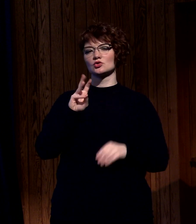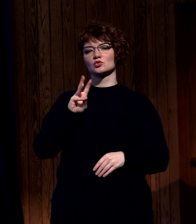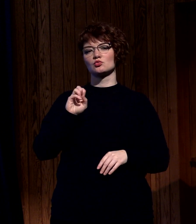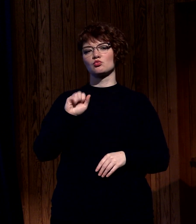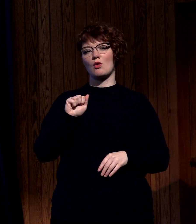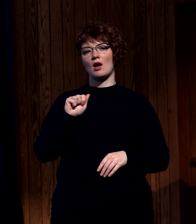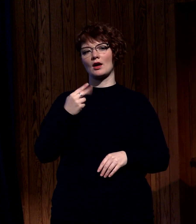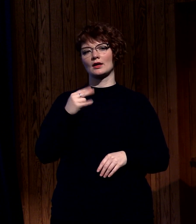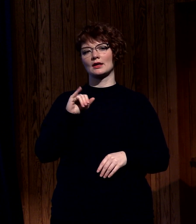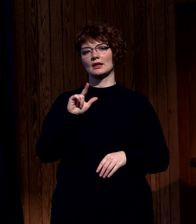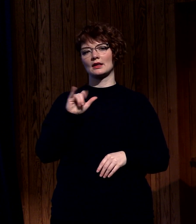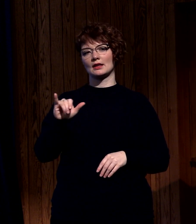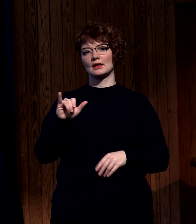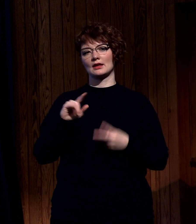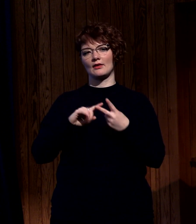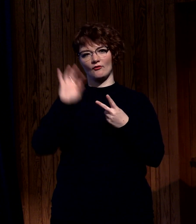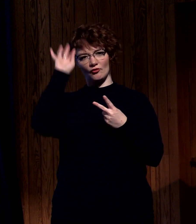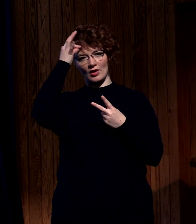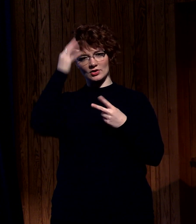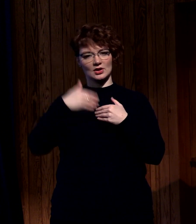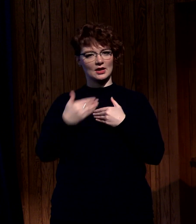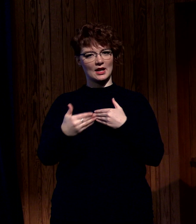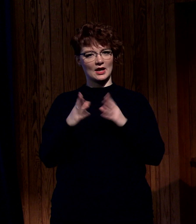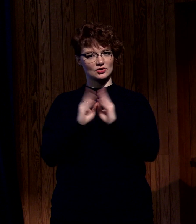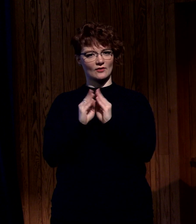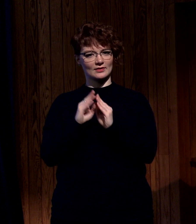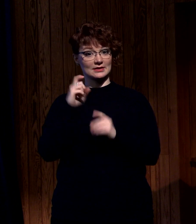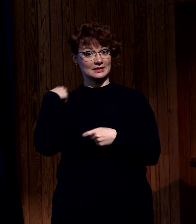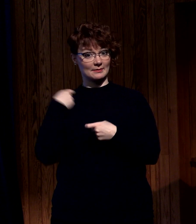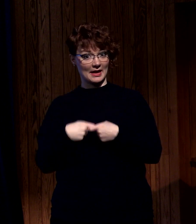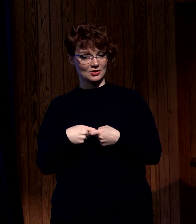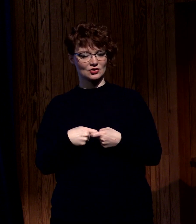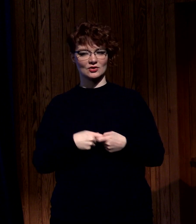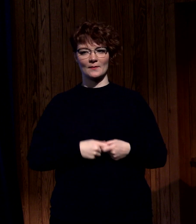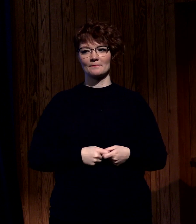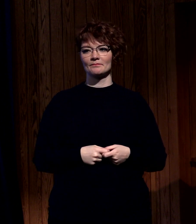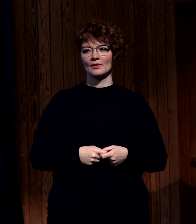French and then next service will have Spanish so. So just to